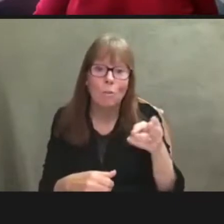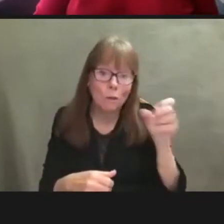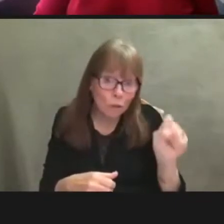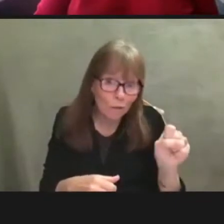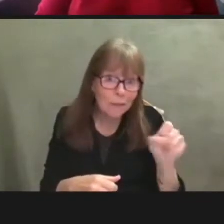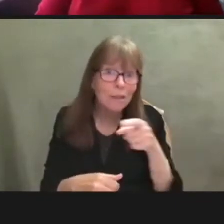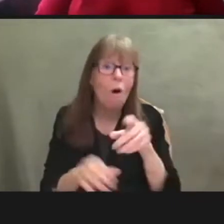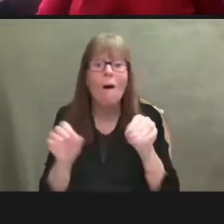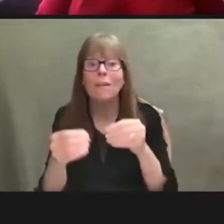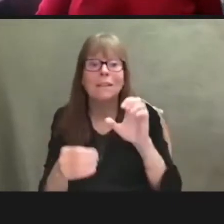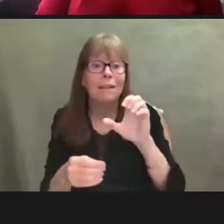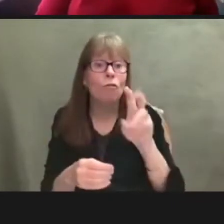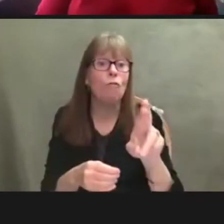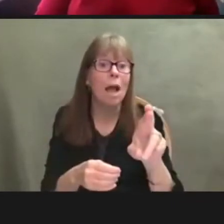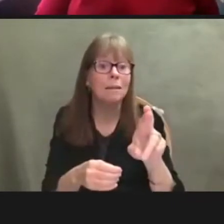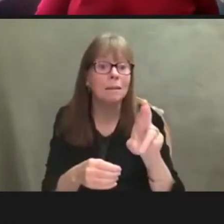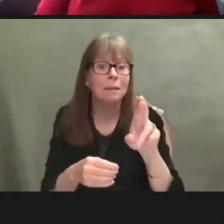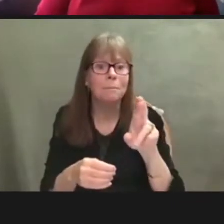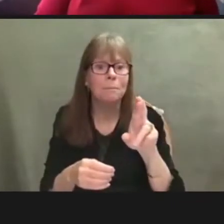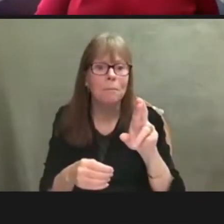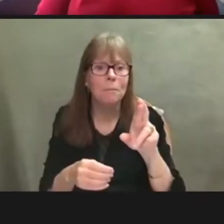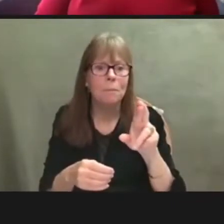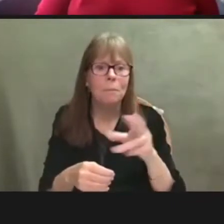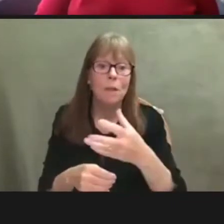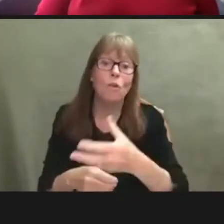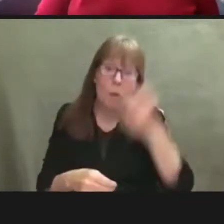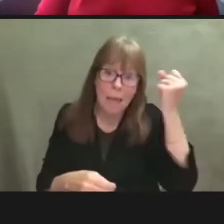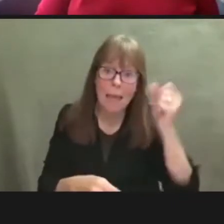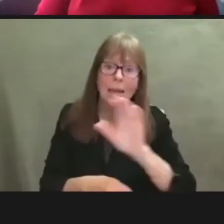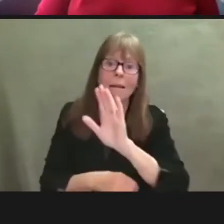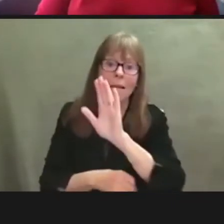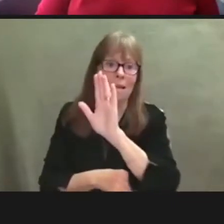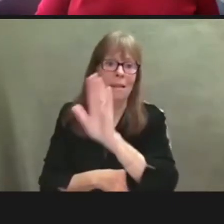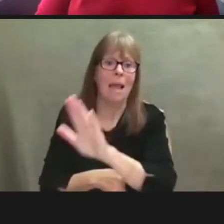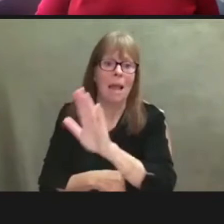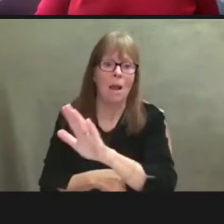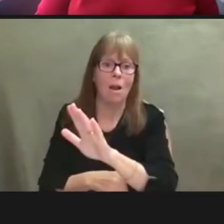of Civil Rights, to take away a healthcare system's ability to participate in federal